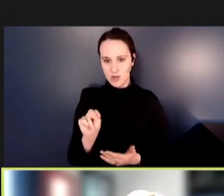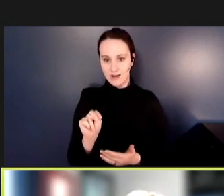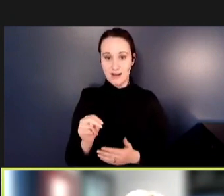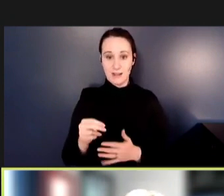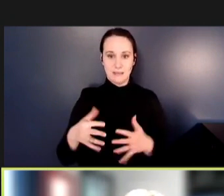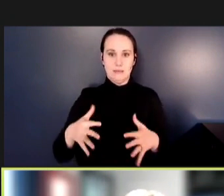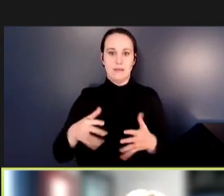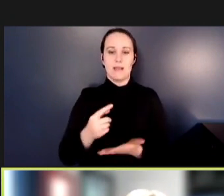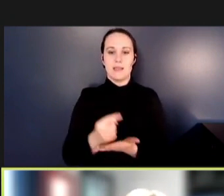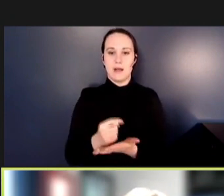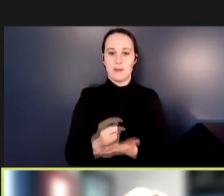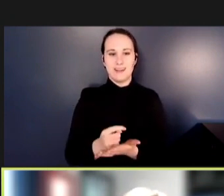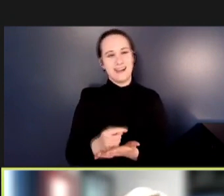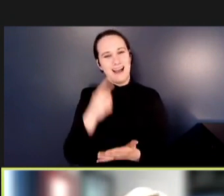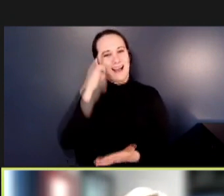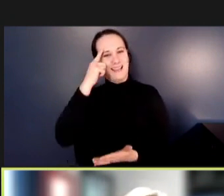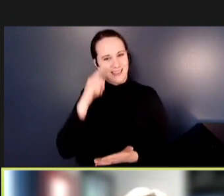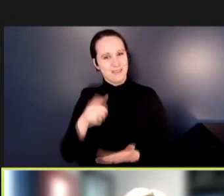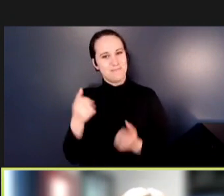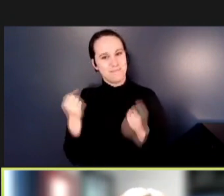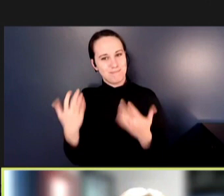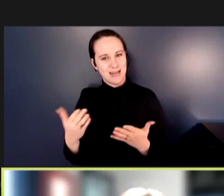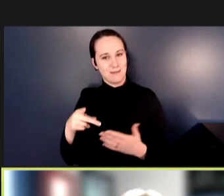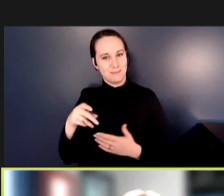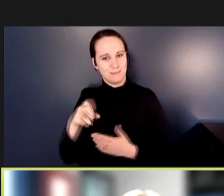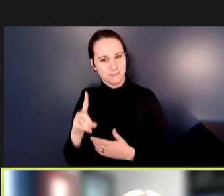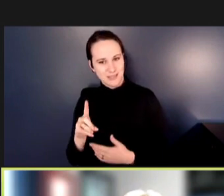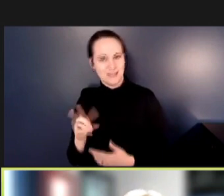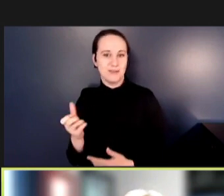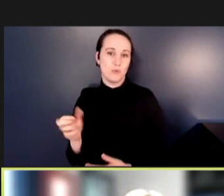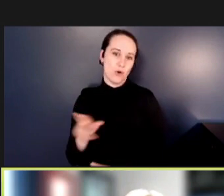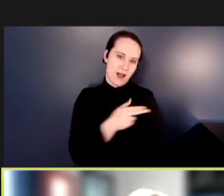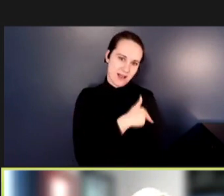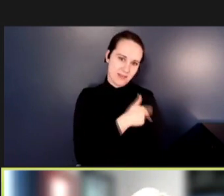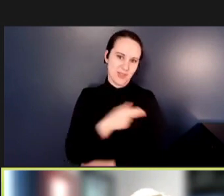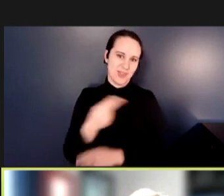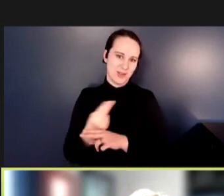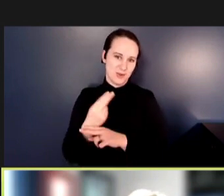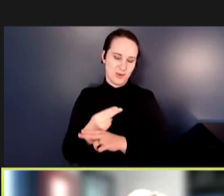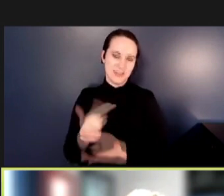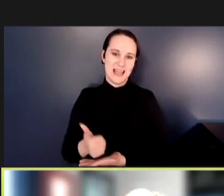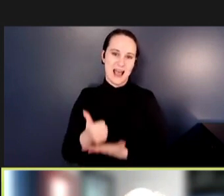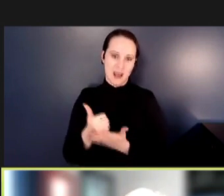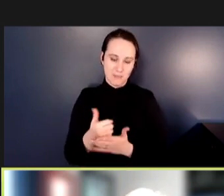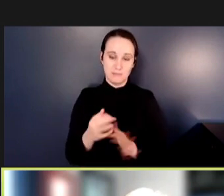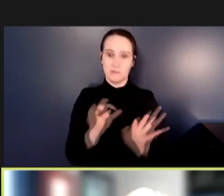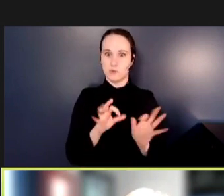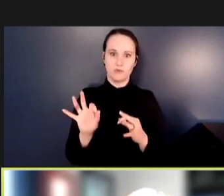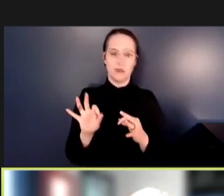lot of pediatric practices and hospitals use to kind of minimize their stress and anxiety.